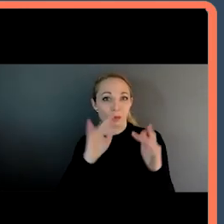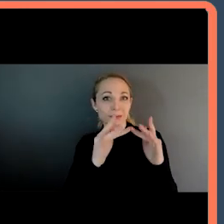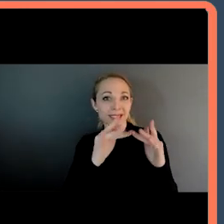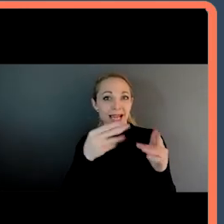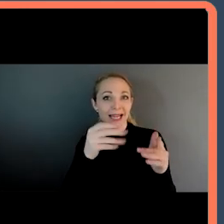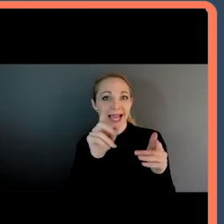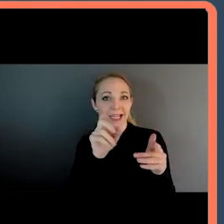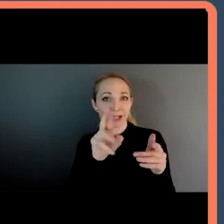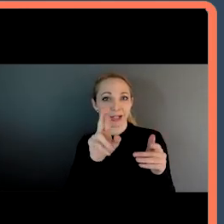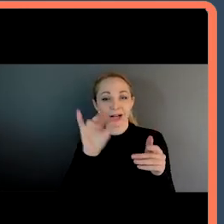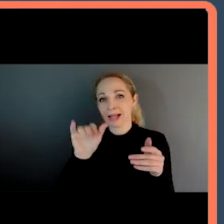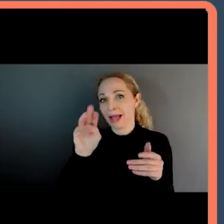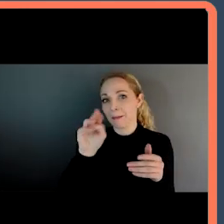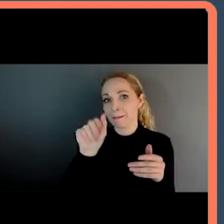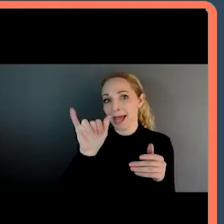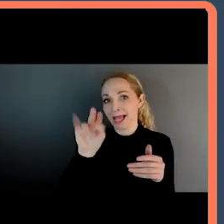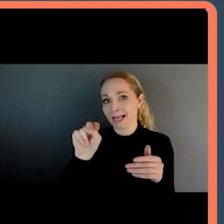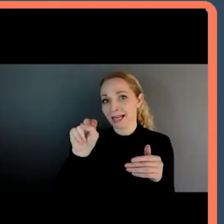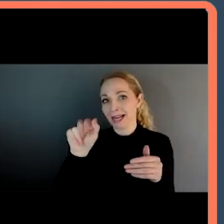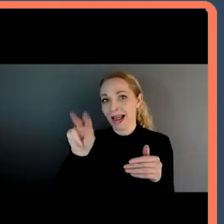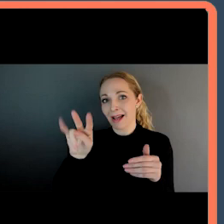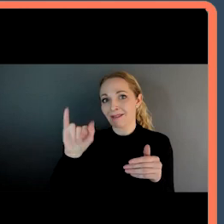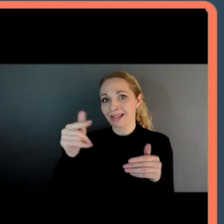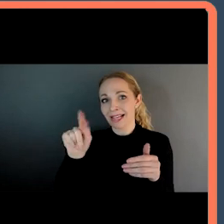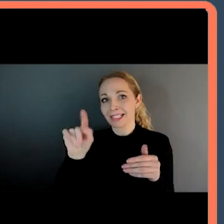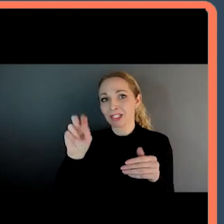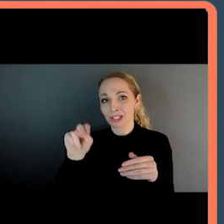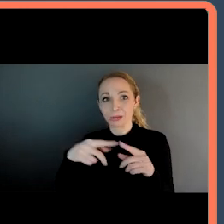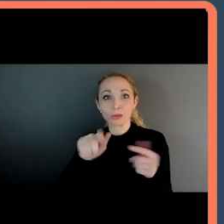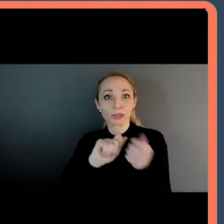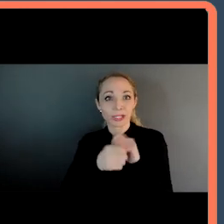TO CHANGE BASED ON WHETHER THE USER LOGGED IN.